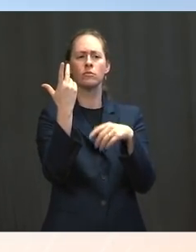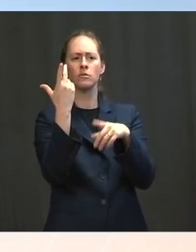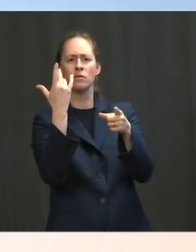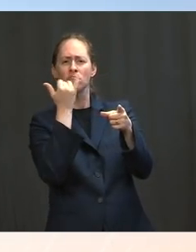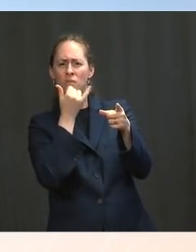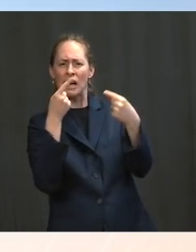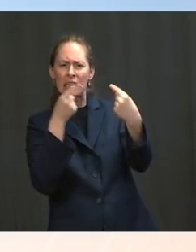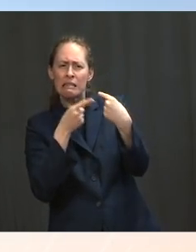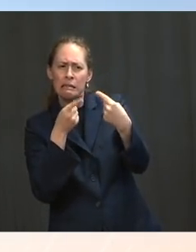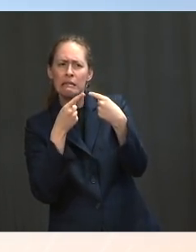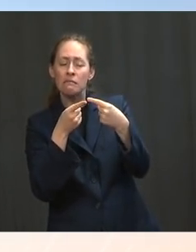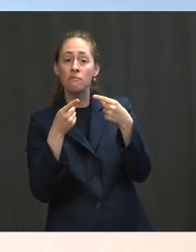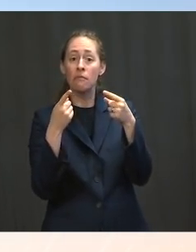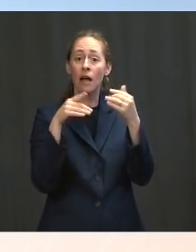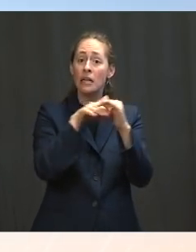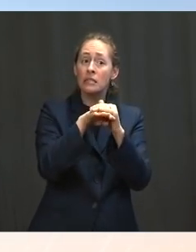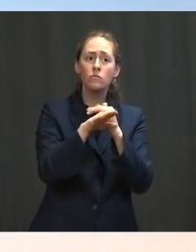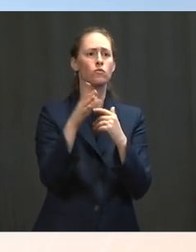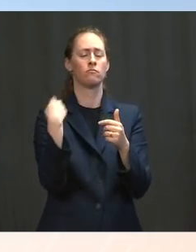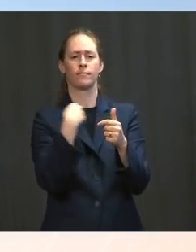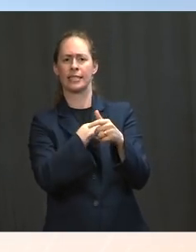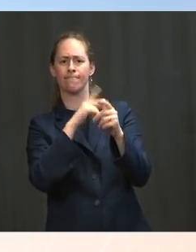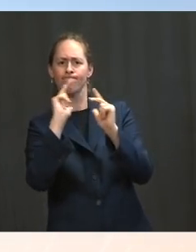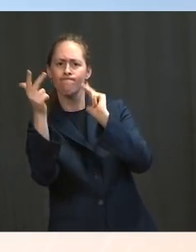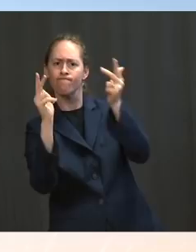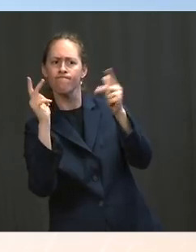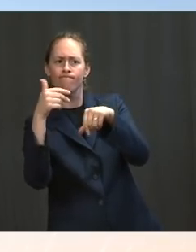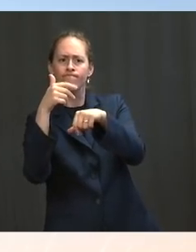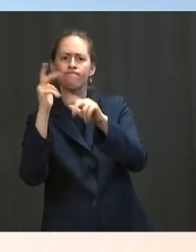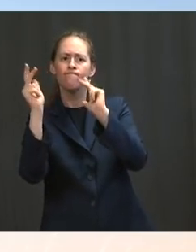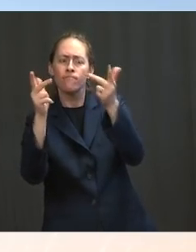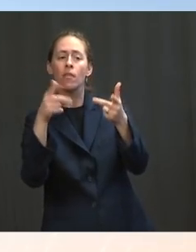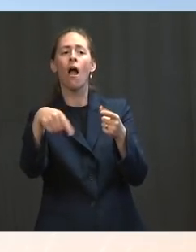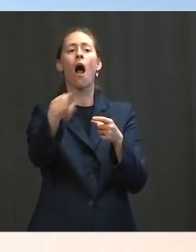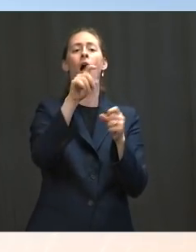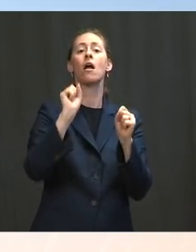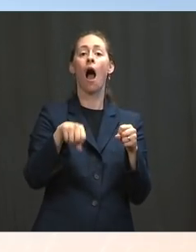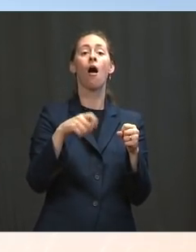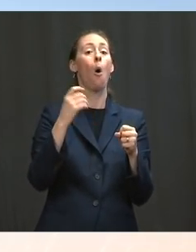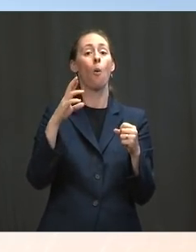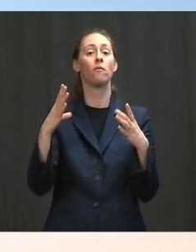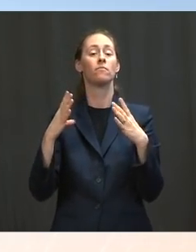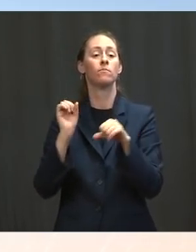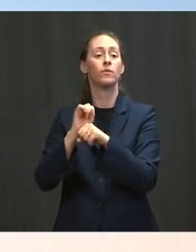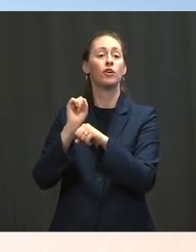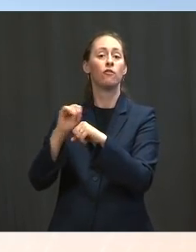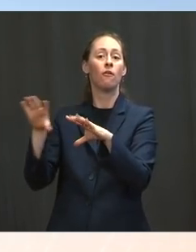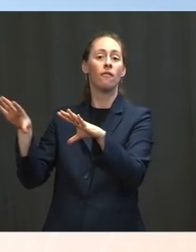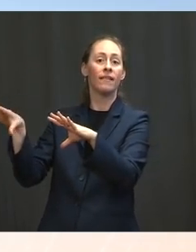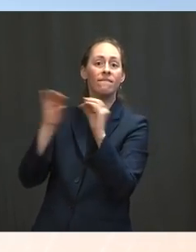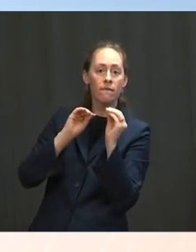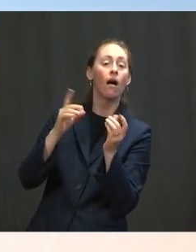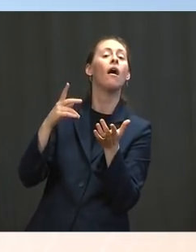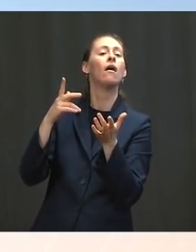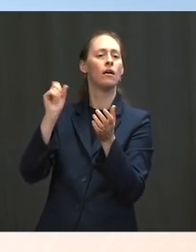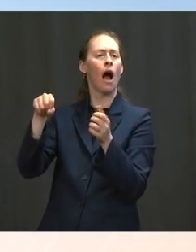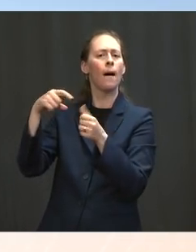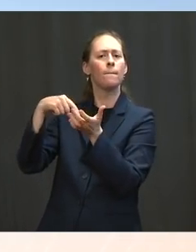or ensuring that people know that they can take time off of work, or even working with employers to make the vaccine accessible.